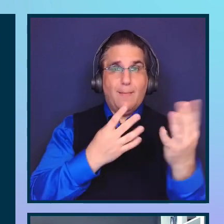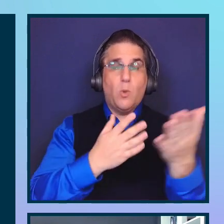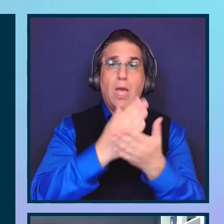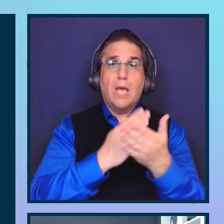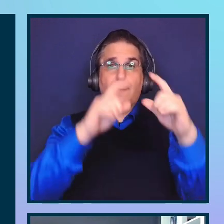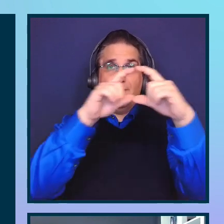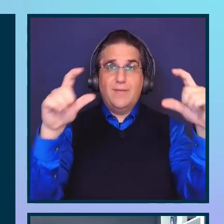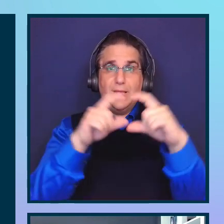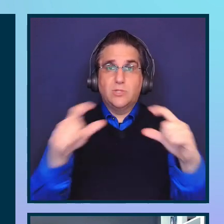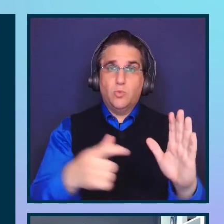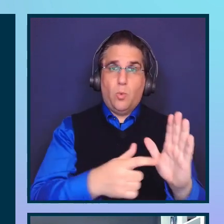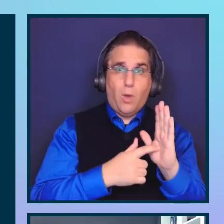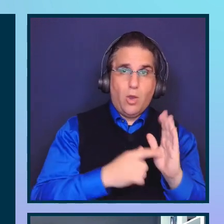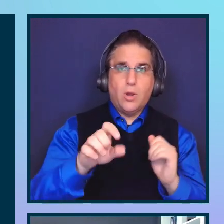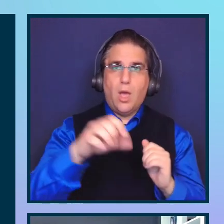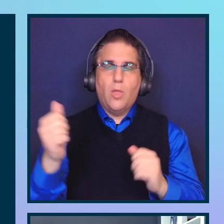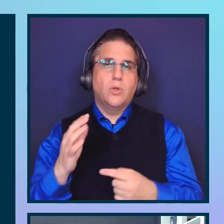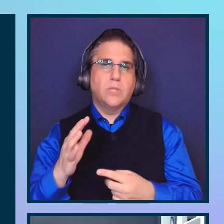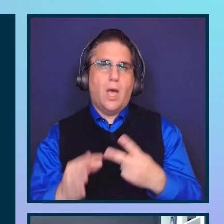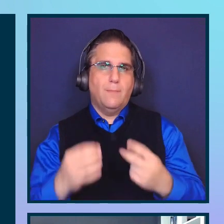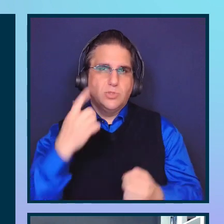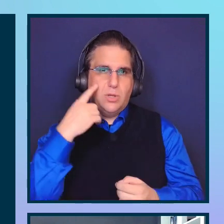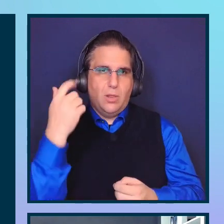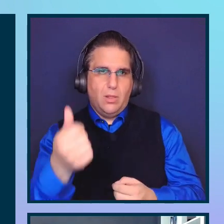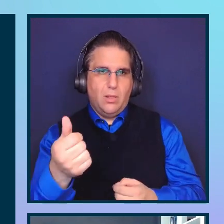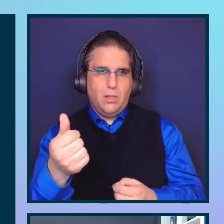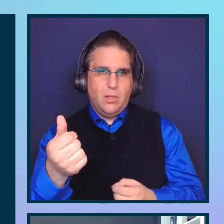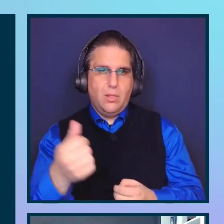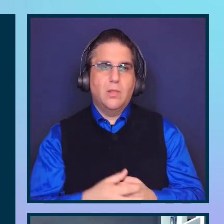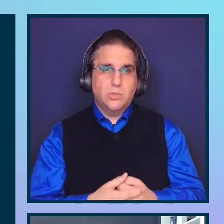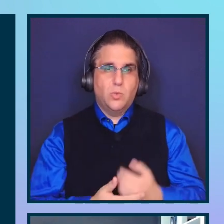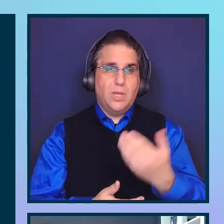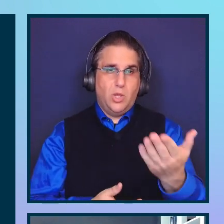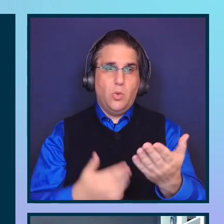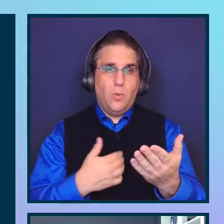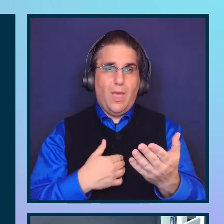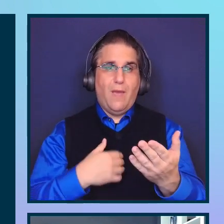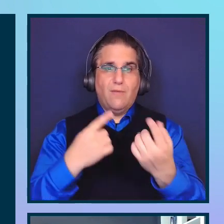The way it's implemented here is the opposite, which is good, where instead of having an asterisks that says